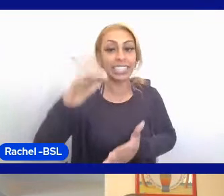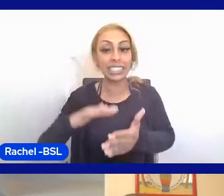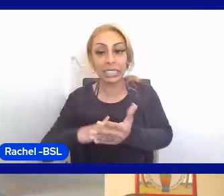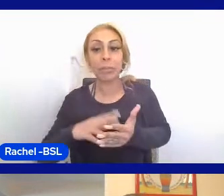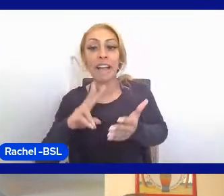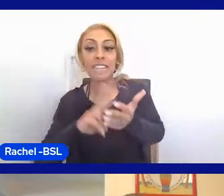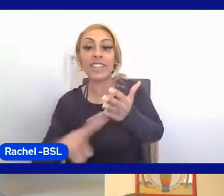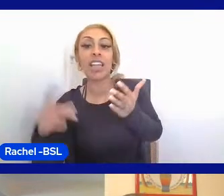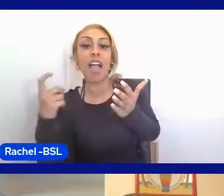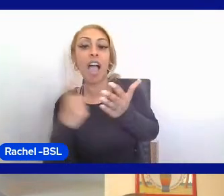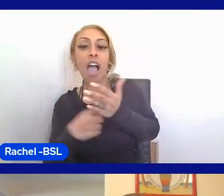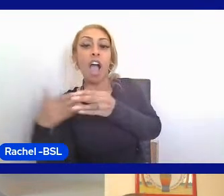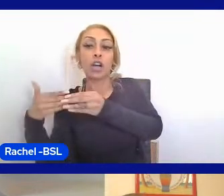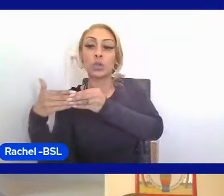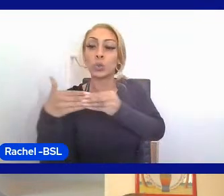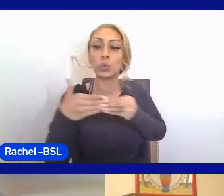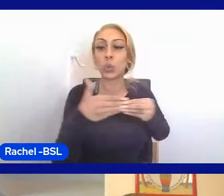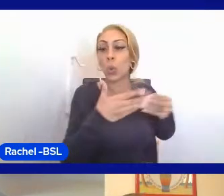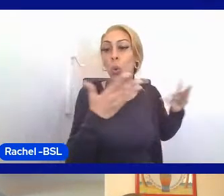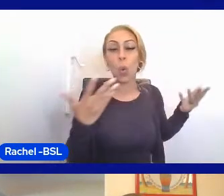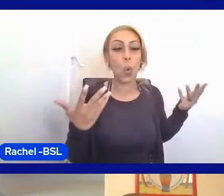doing the VR tour,